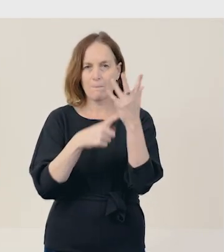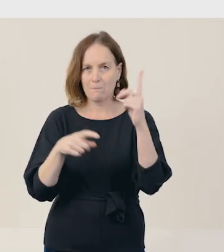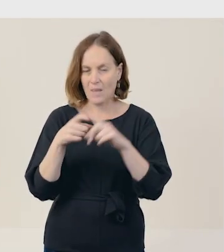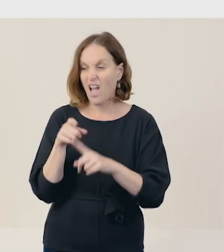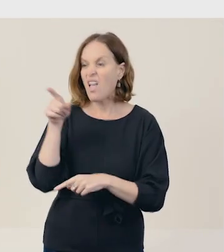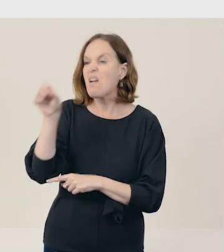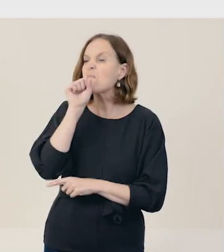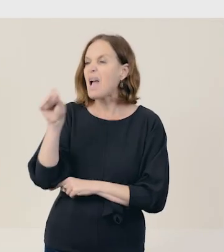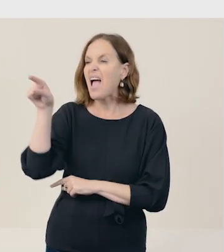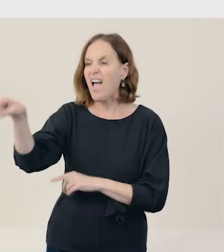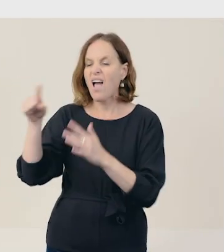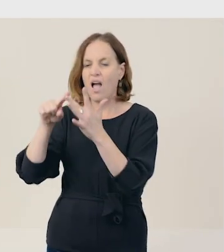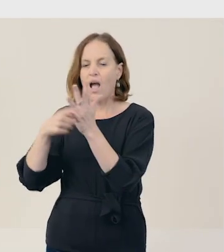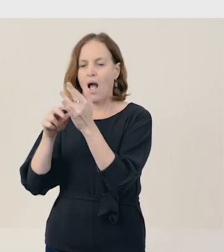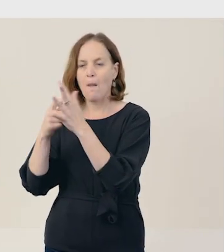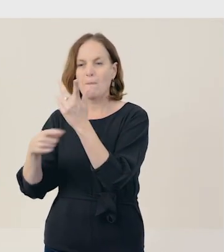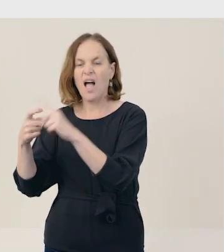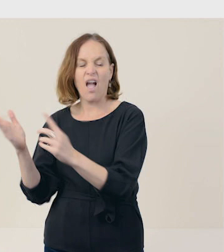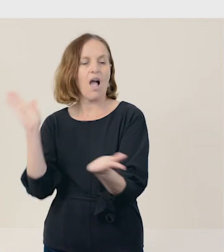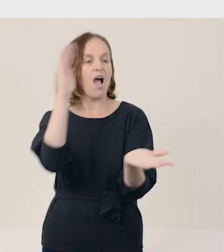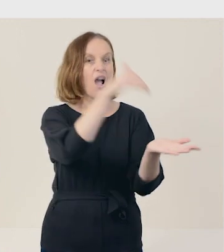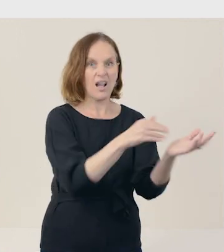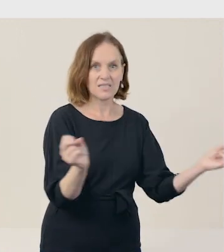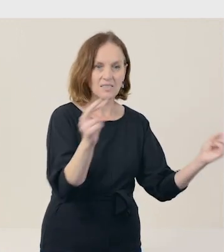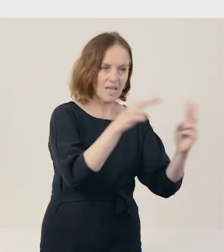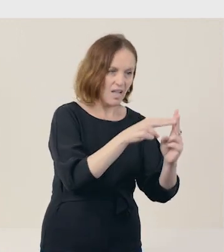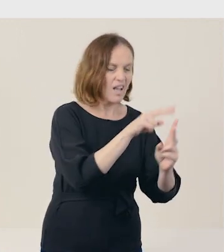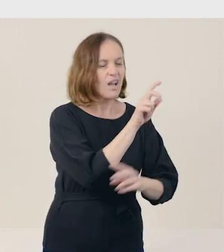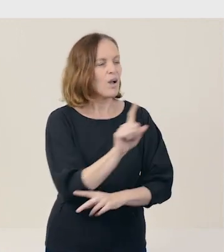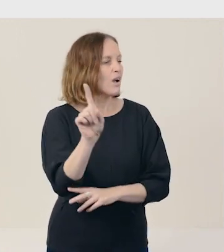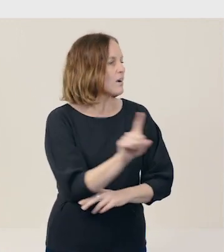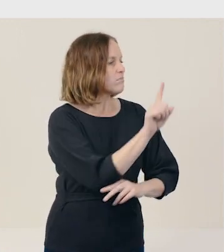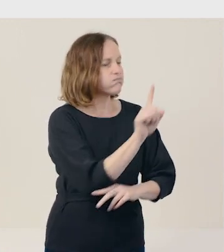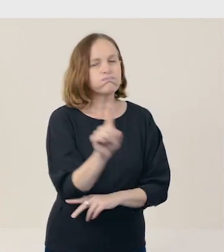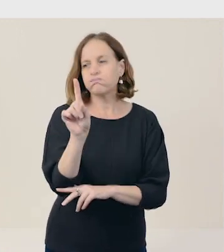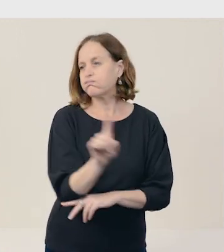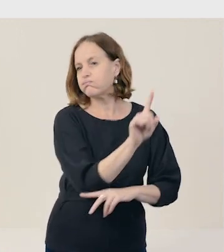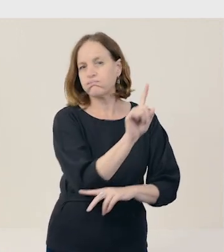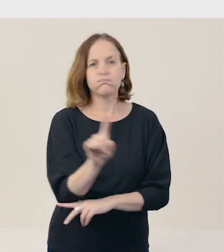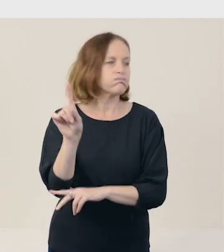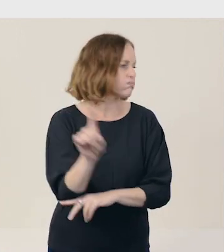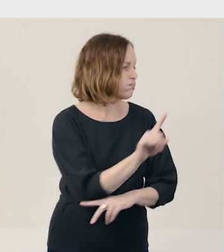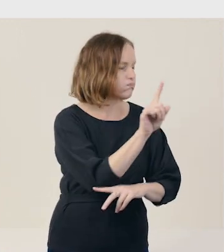It was the man from Ironbark who struck the Sydney town. He wandered over street and park, he wandered up and down.